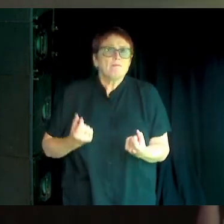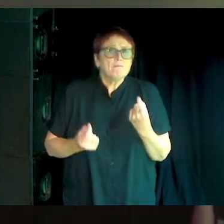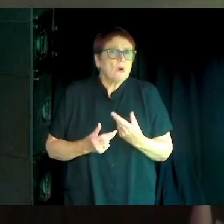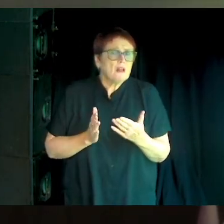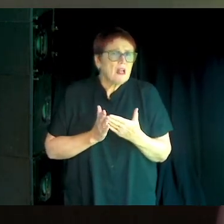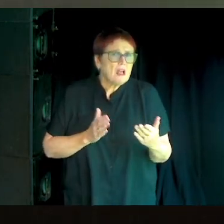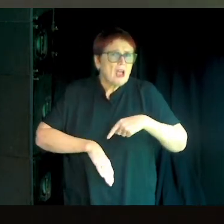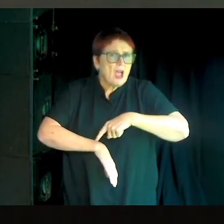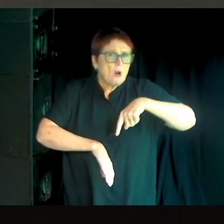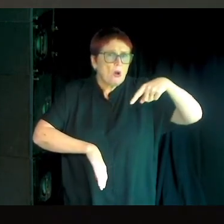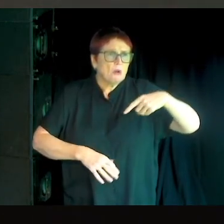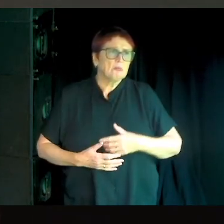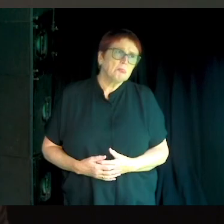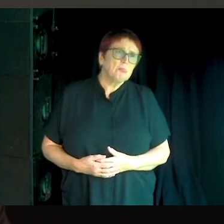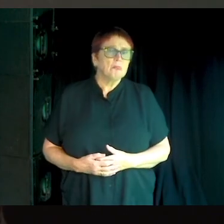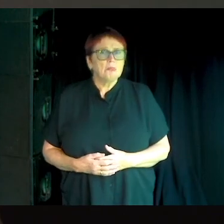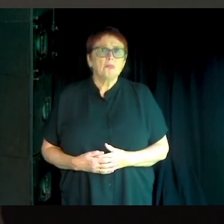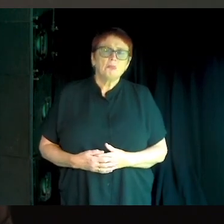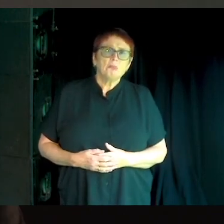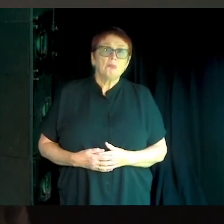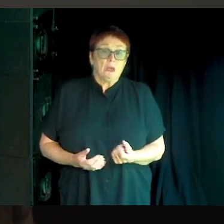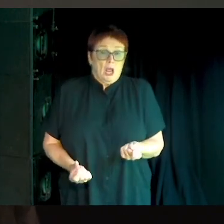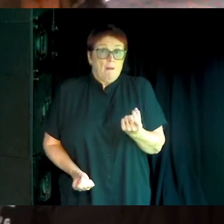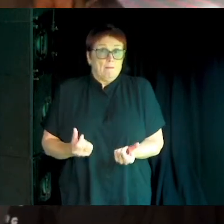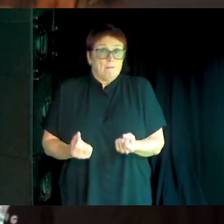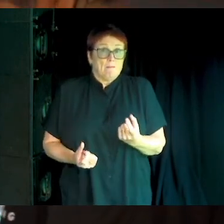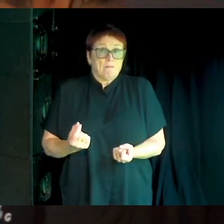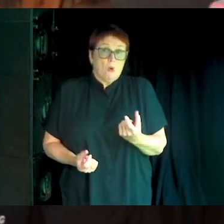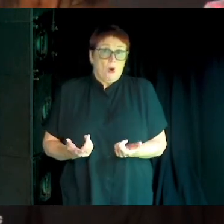so now I turn it so as long as it turn it to the boil I actually turn the heat down so